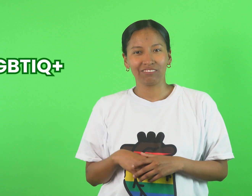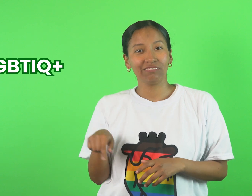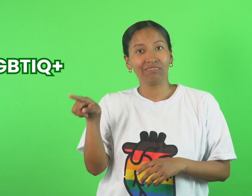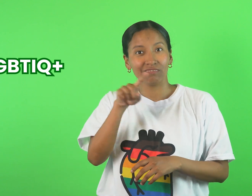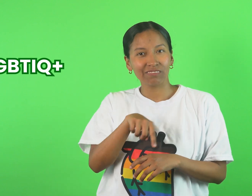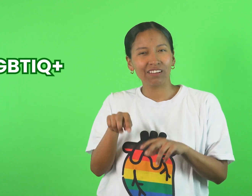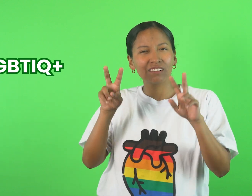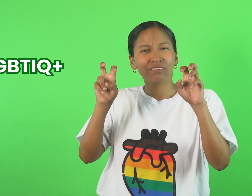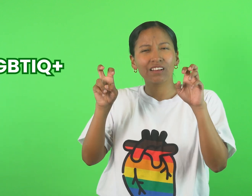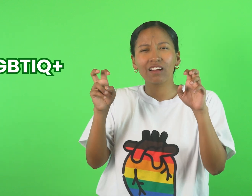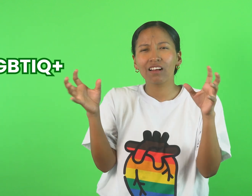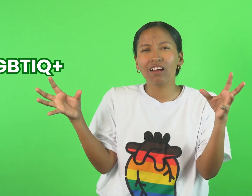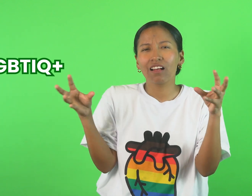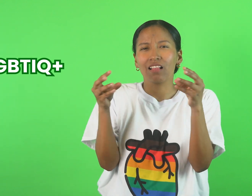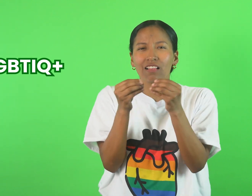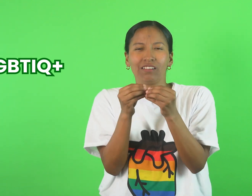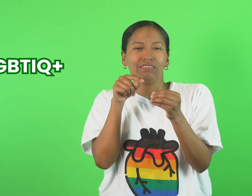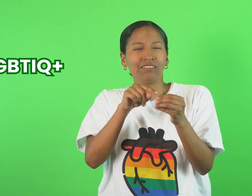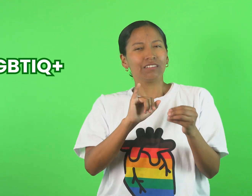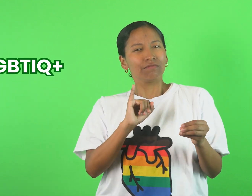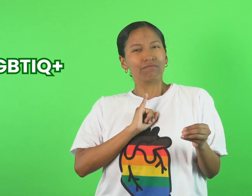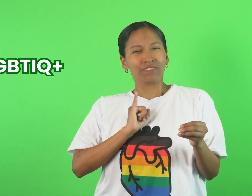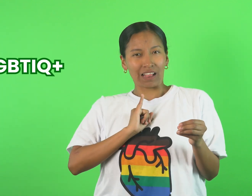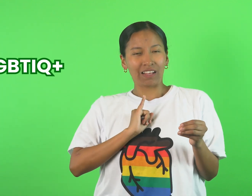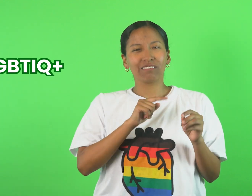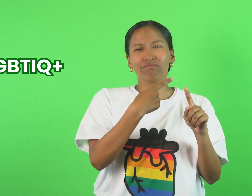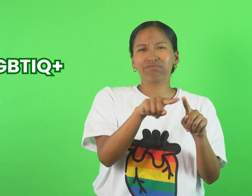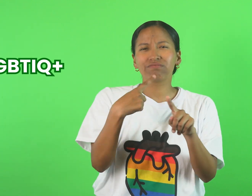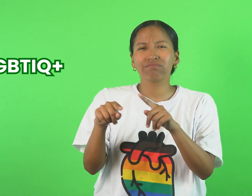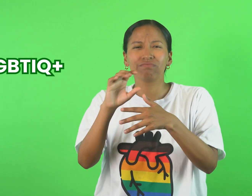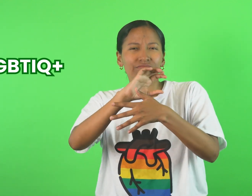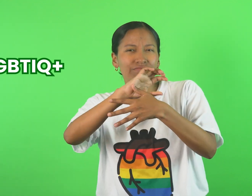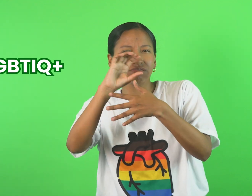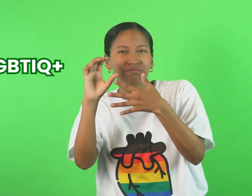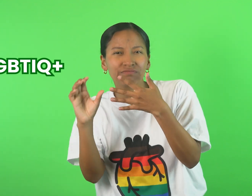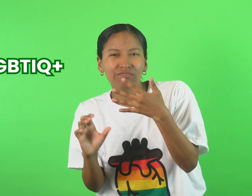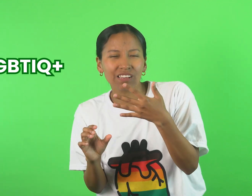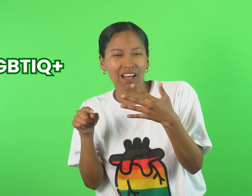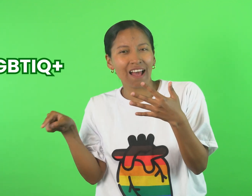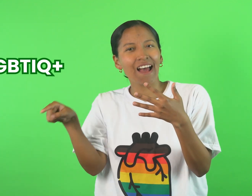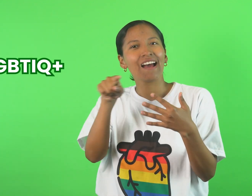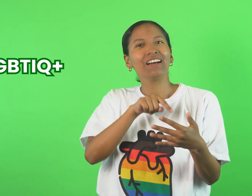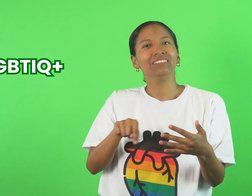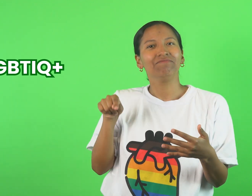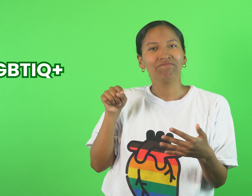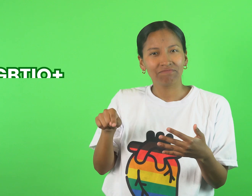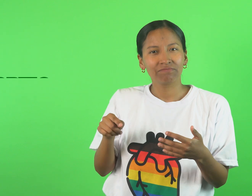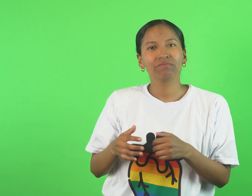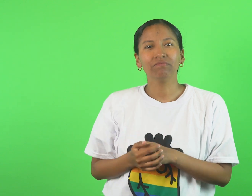which brings together different sexual identities